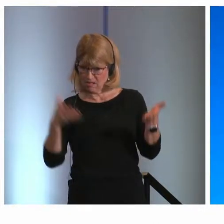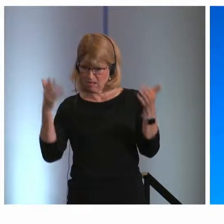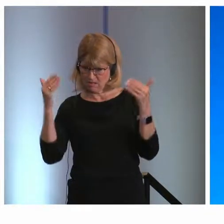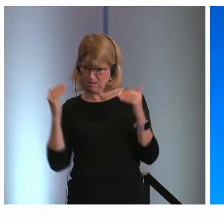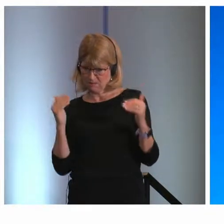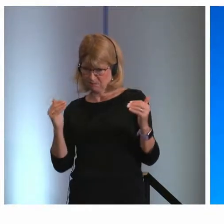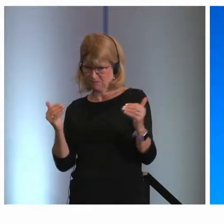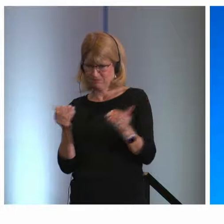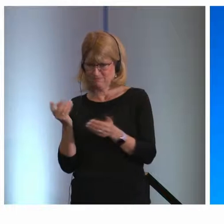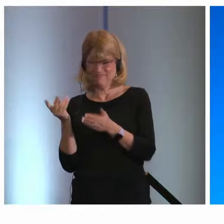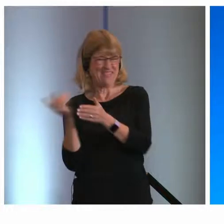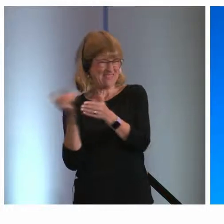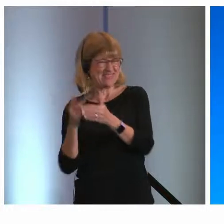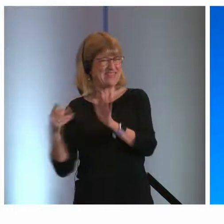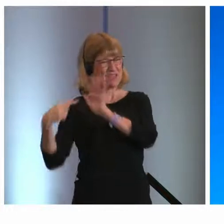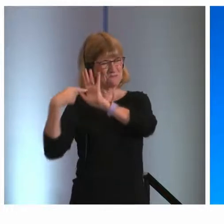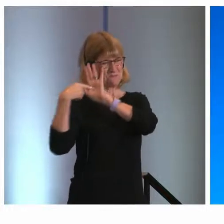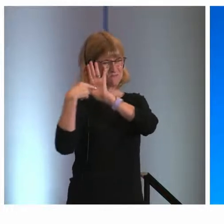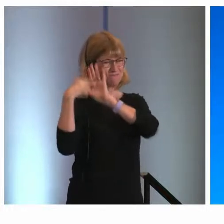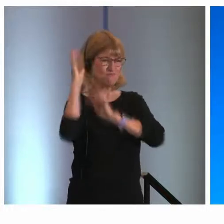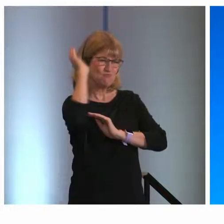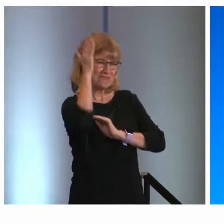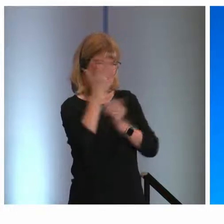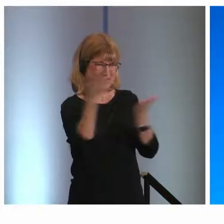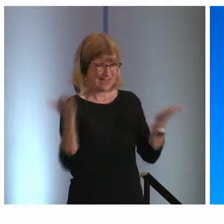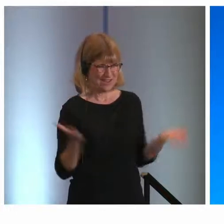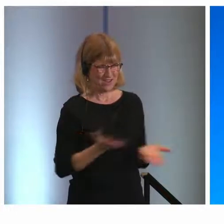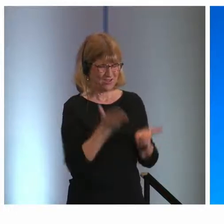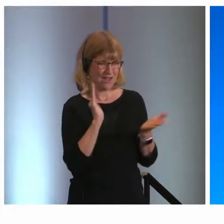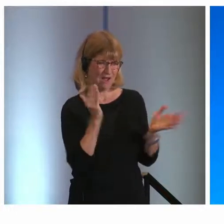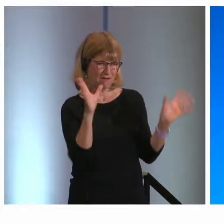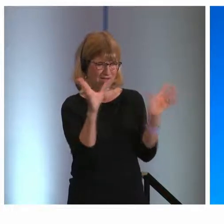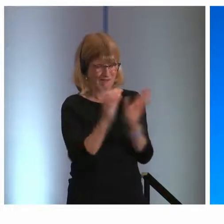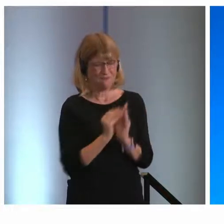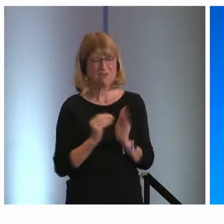the preferred modes of entertainment for some people with disabilities and next, of course, Apple, Sarah and